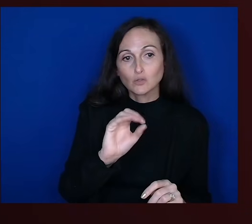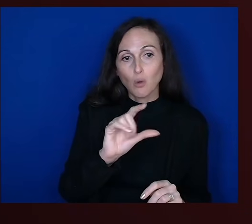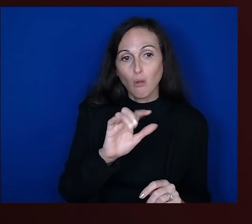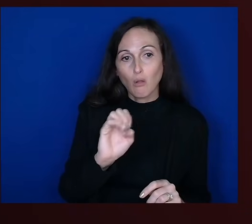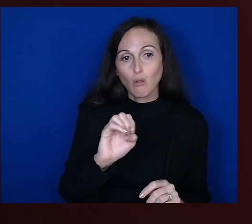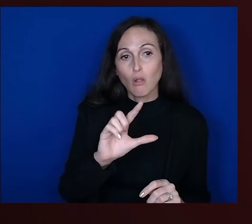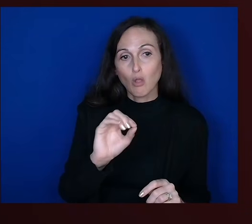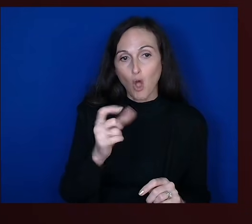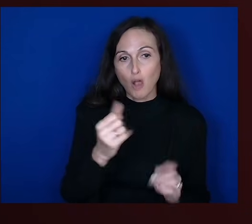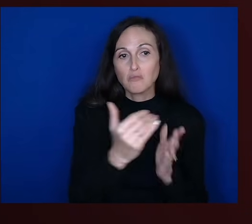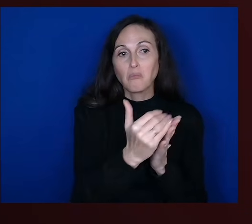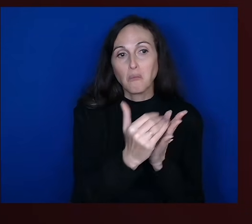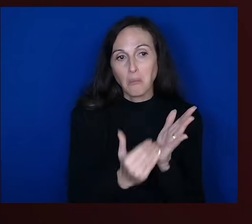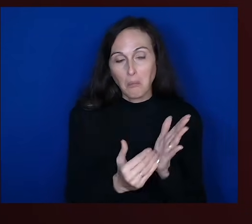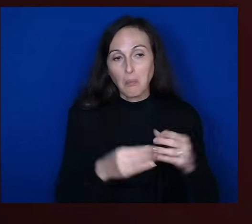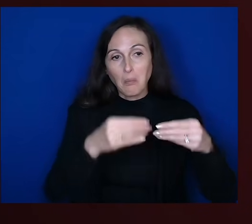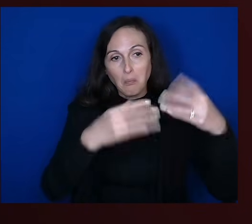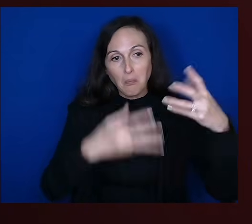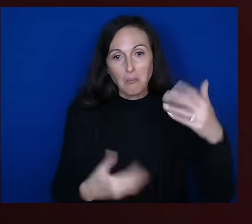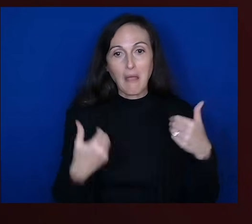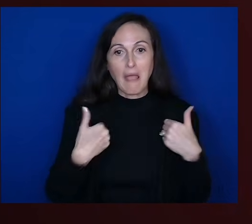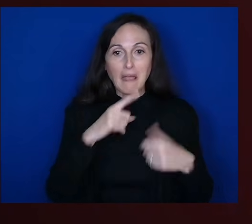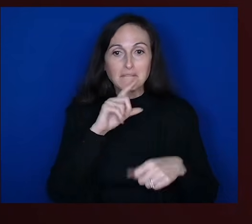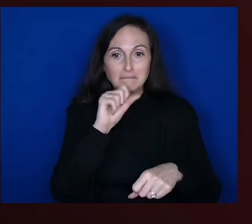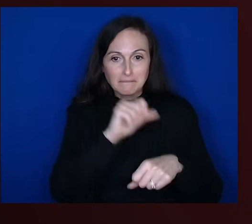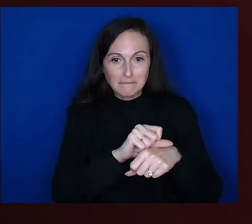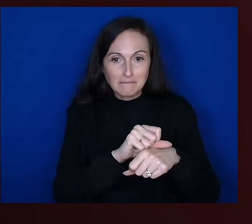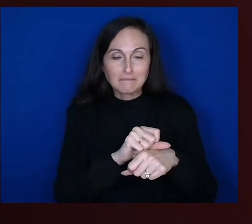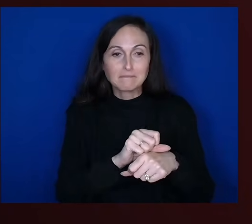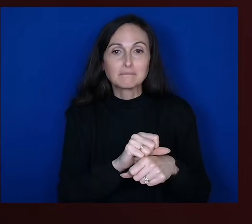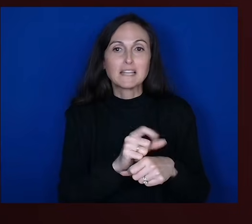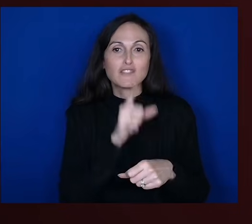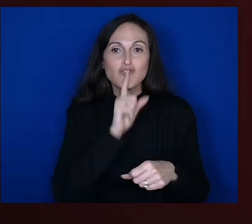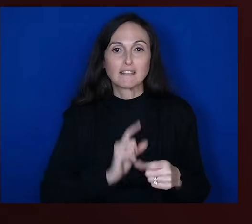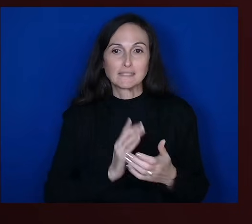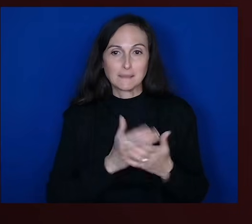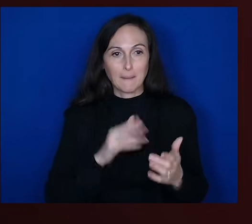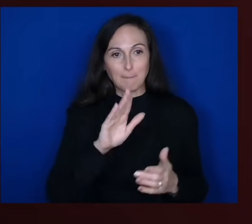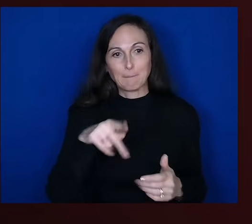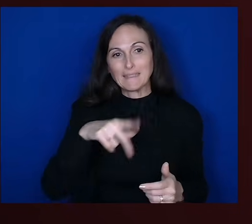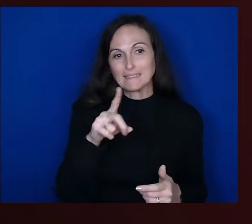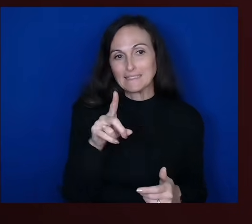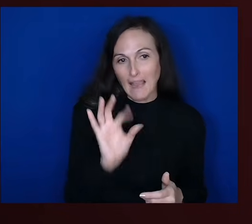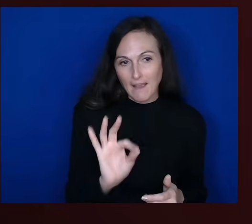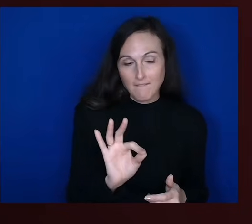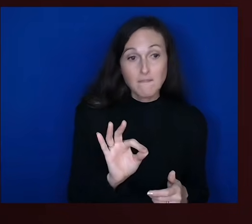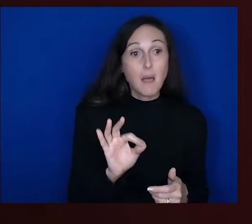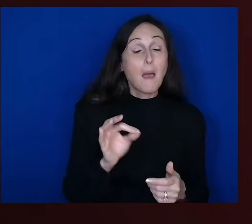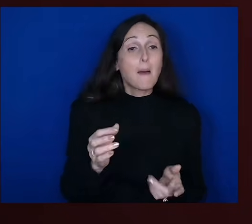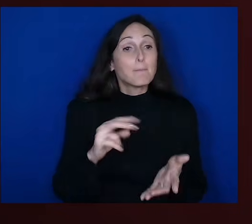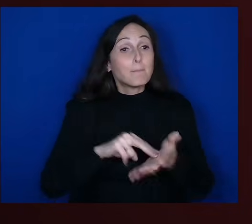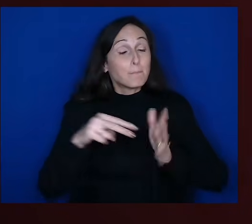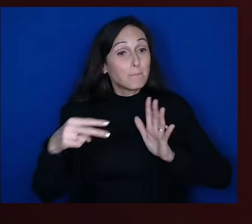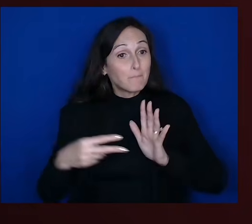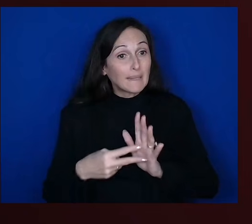it has actually ingested some PDFs, okay, so what that means is it's read the PDFs,